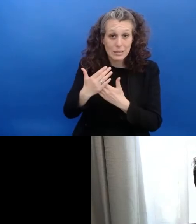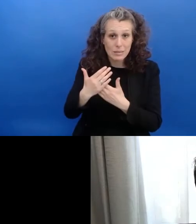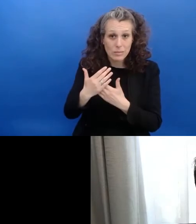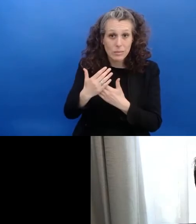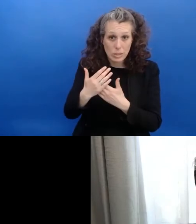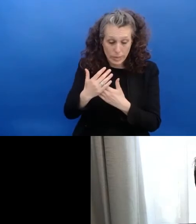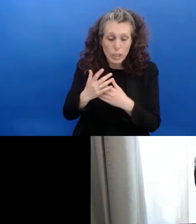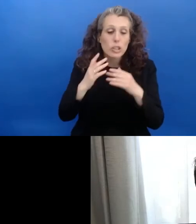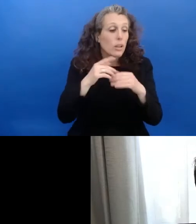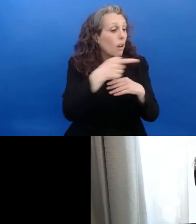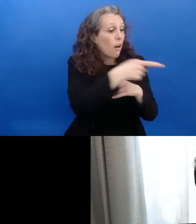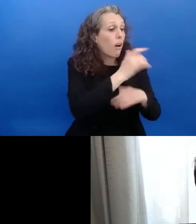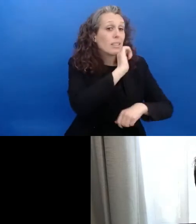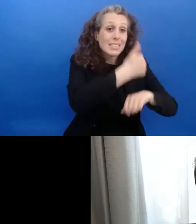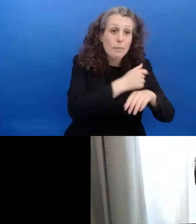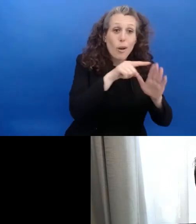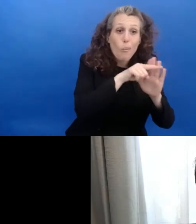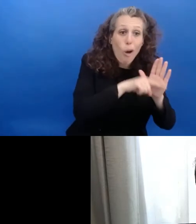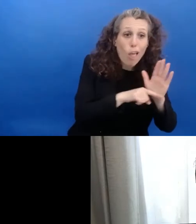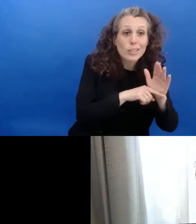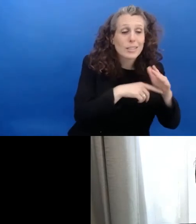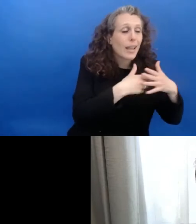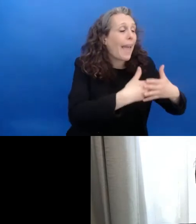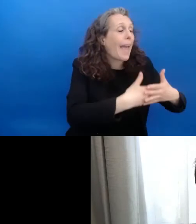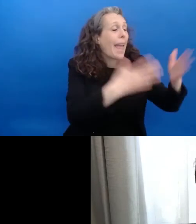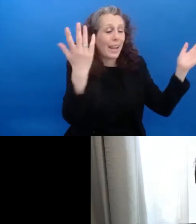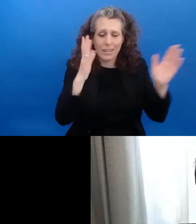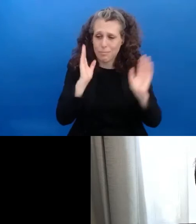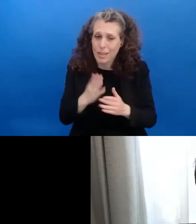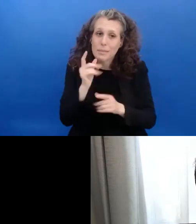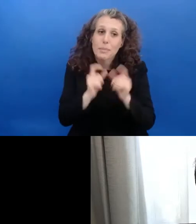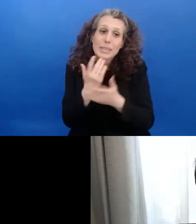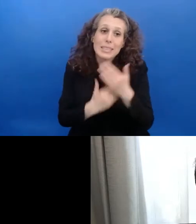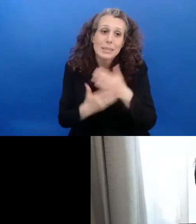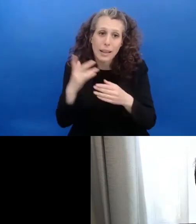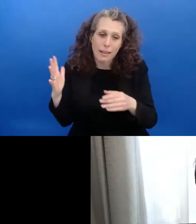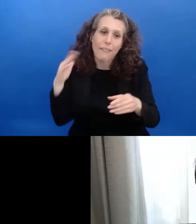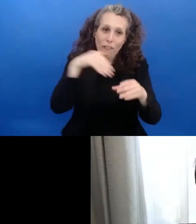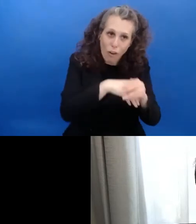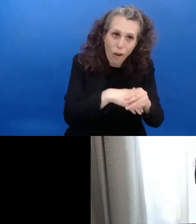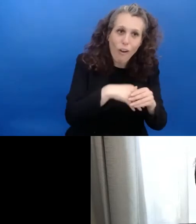policy on coffee 19 response and also involved in the monitoring of the program